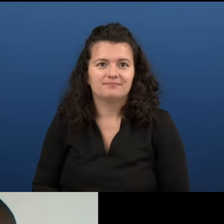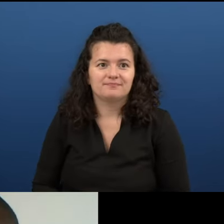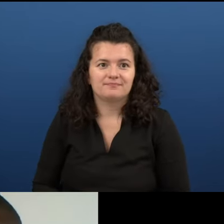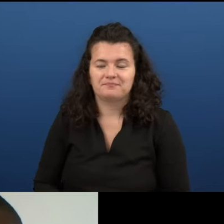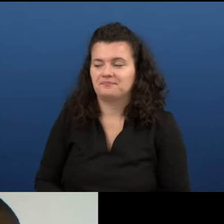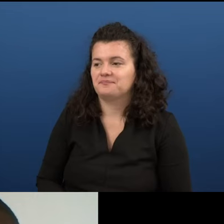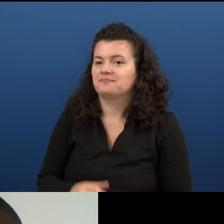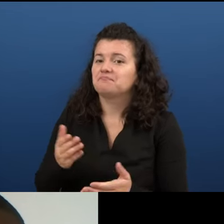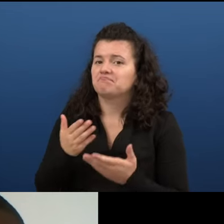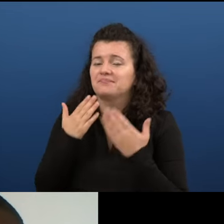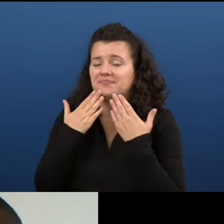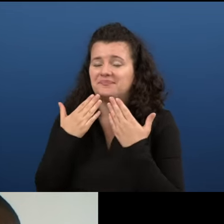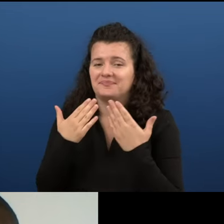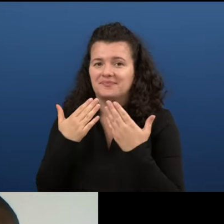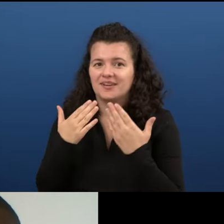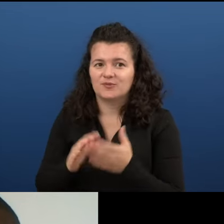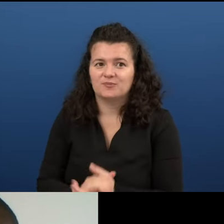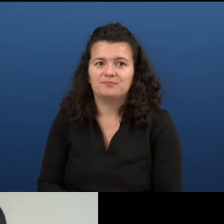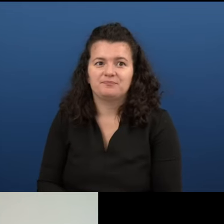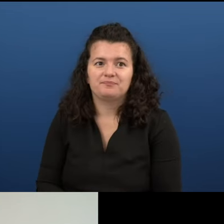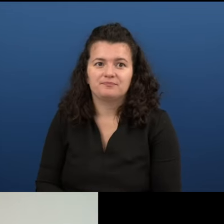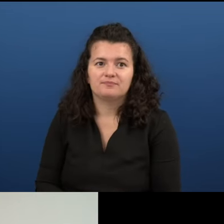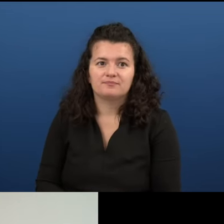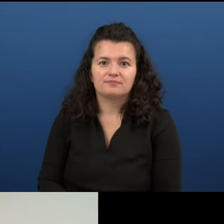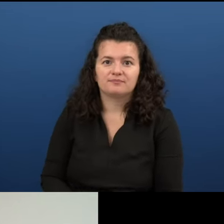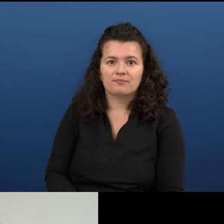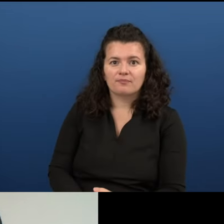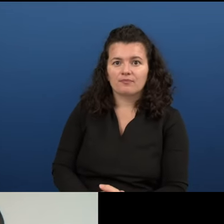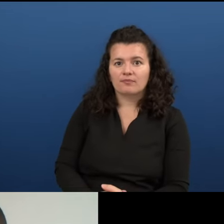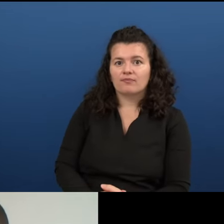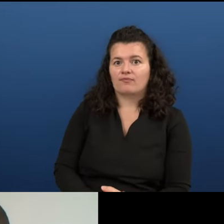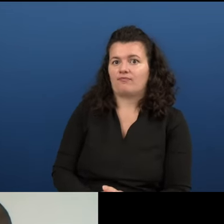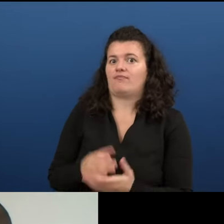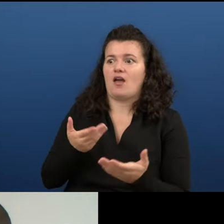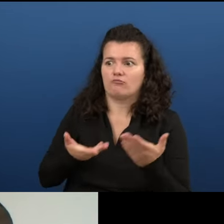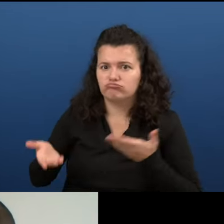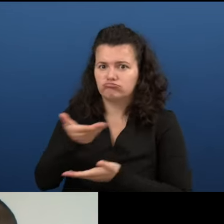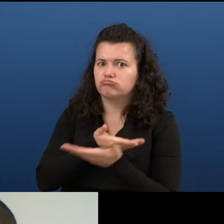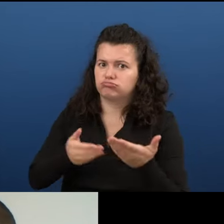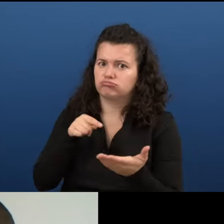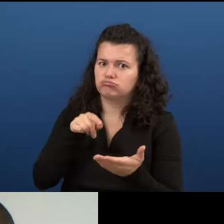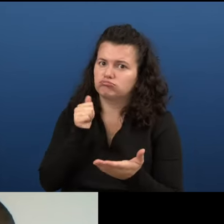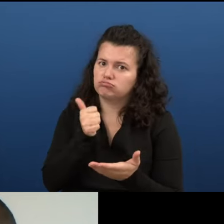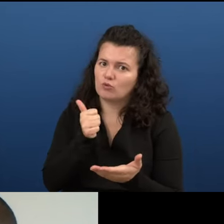11:23:27 This is a very good discussion that we've started, especially in the region of